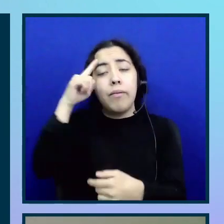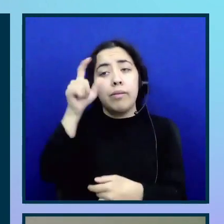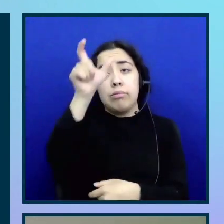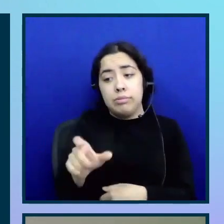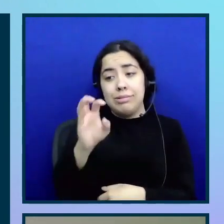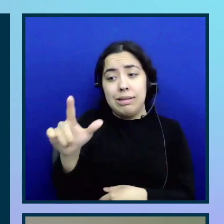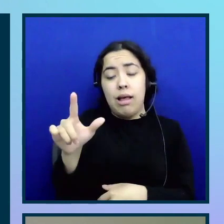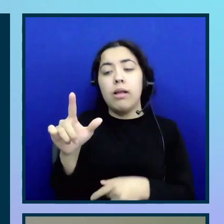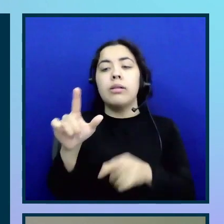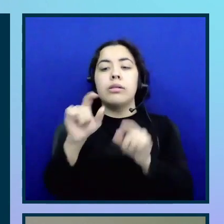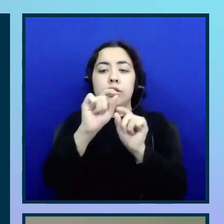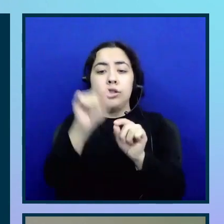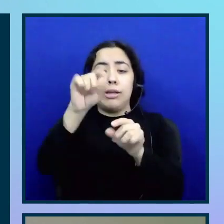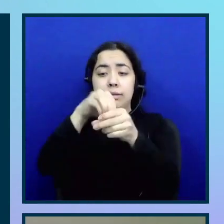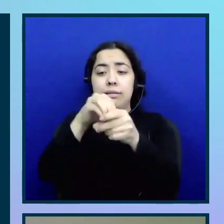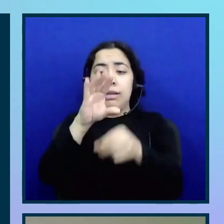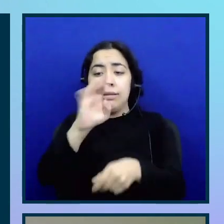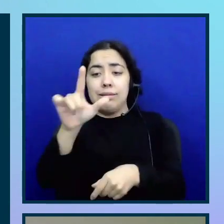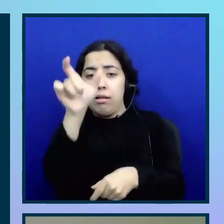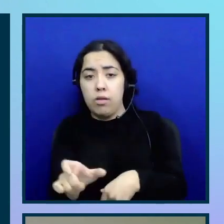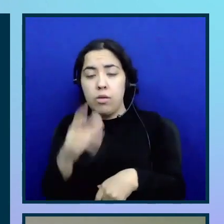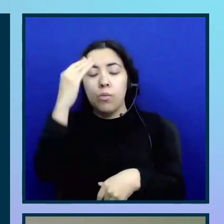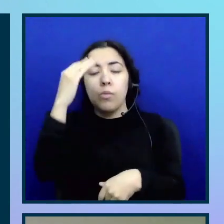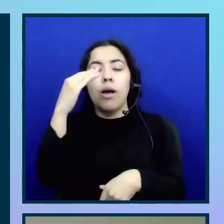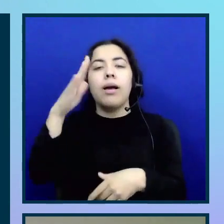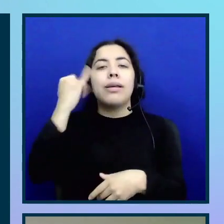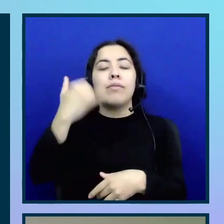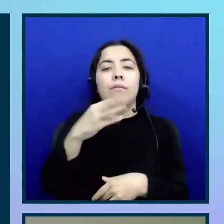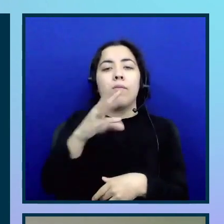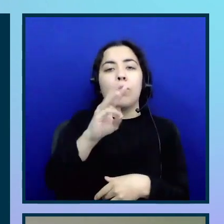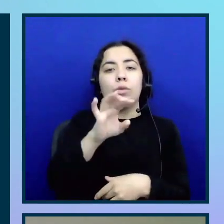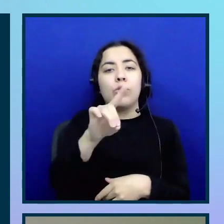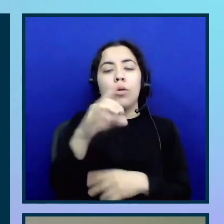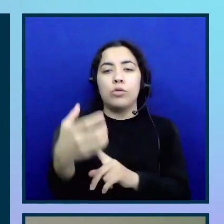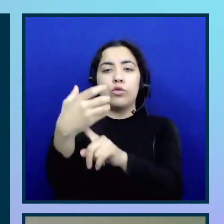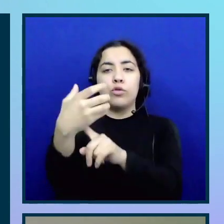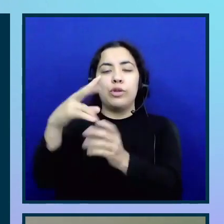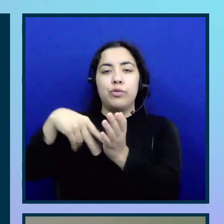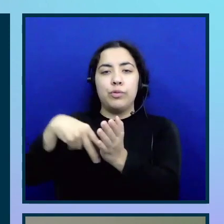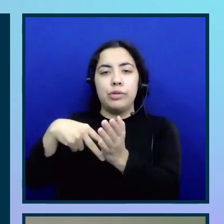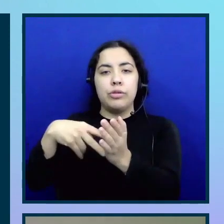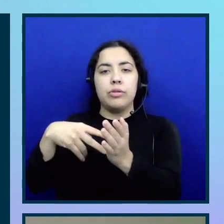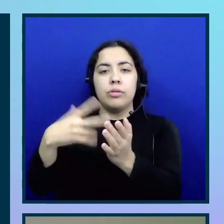because of how Windows screen reader modes work. And I thought that election should not follow focus. So if you go to file explorer